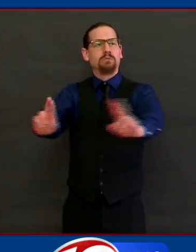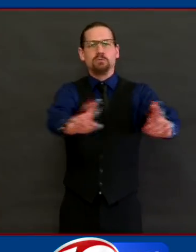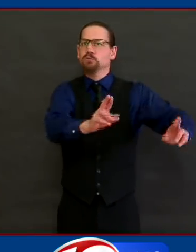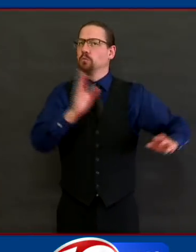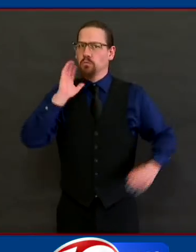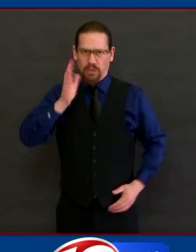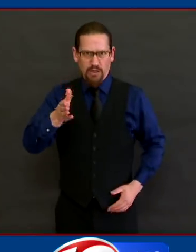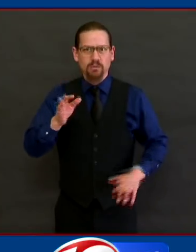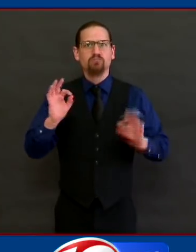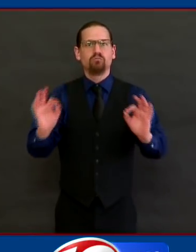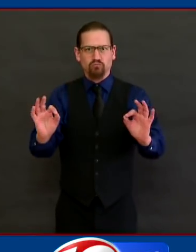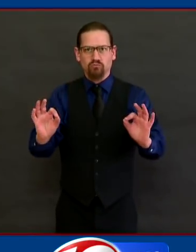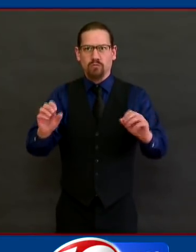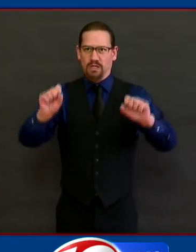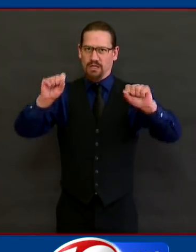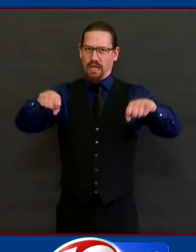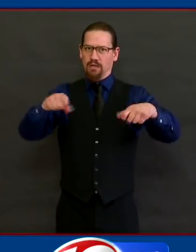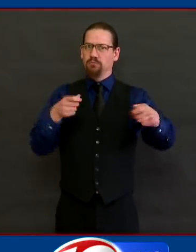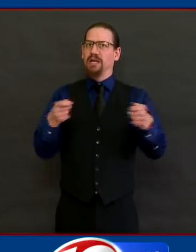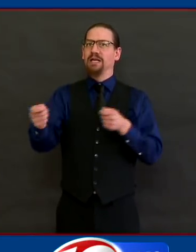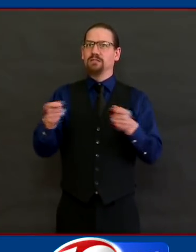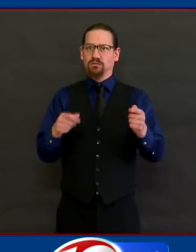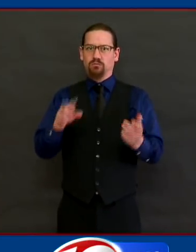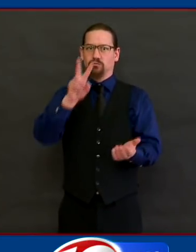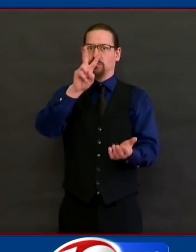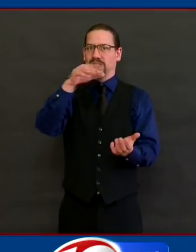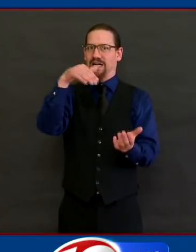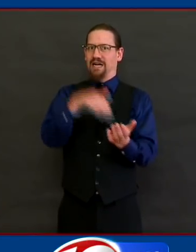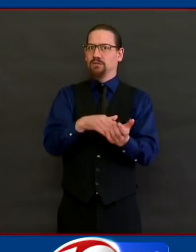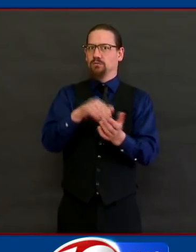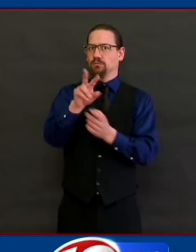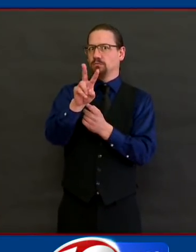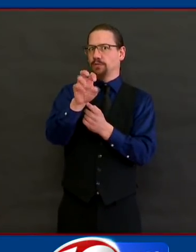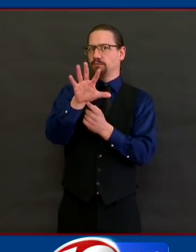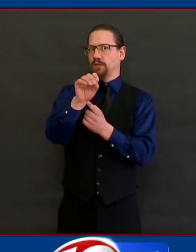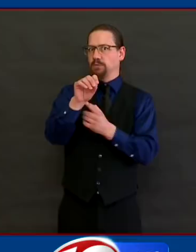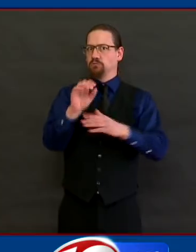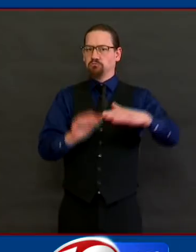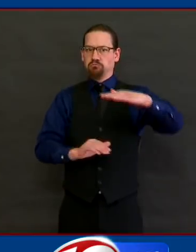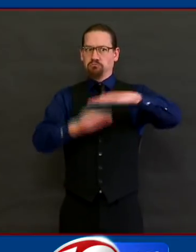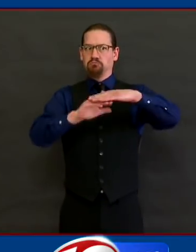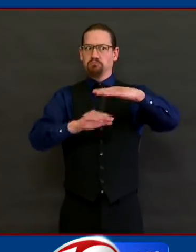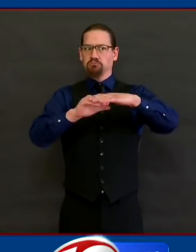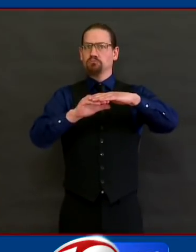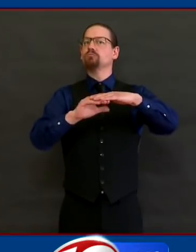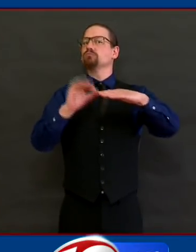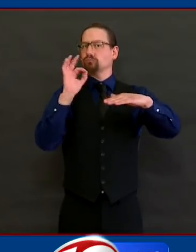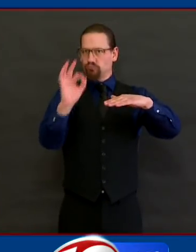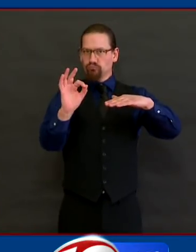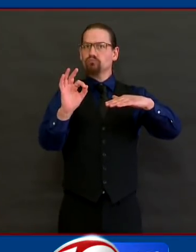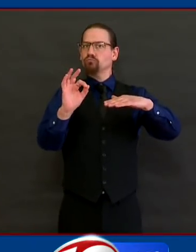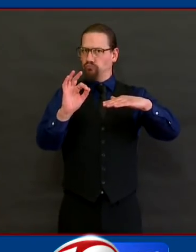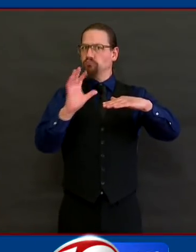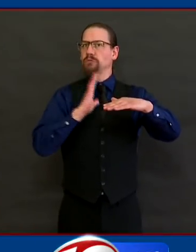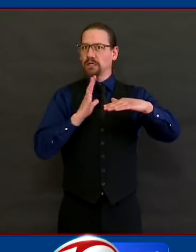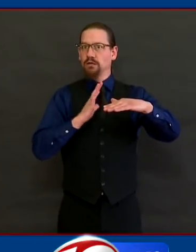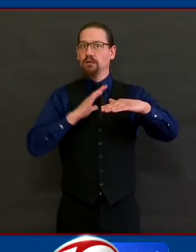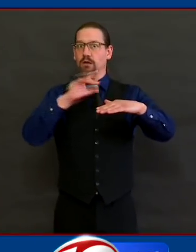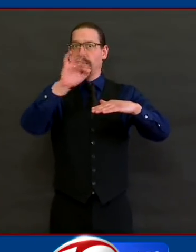AND THE 2250 WOULD ALLOW US TO HUFF CLYDE EVERYONE WITHOUT HAVING TO GO TO THE OVERFLOW